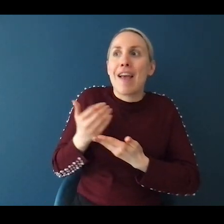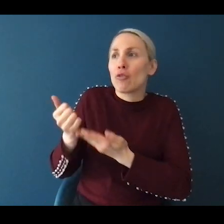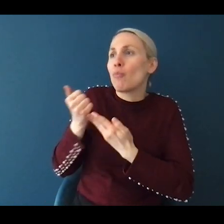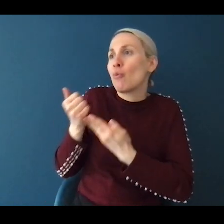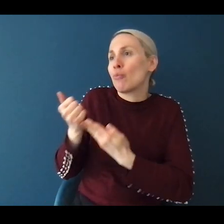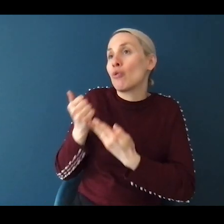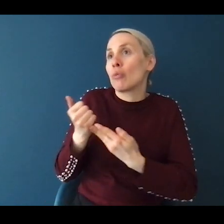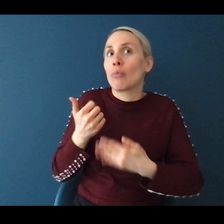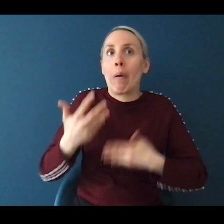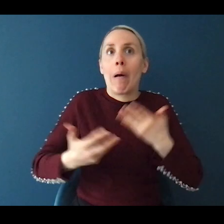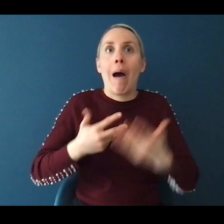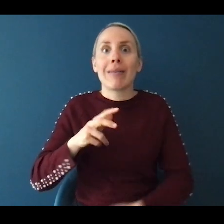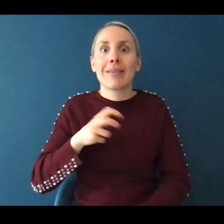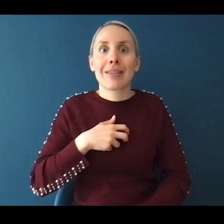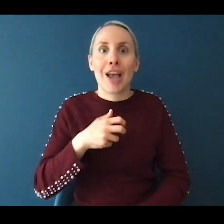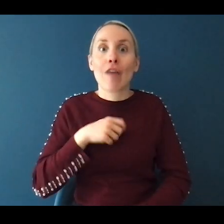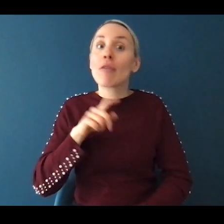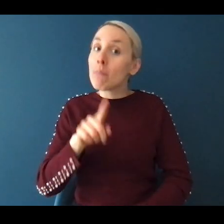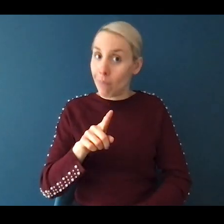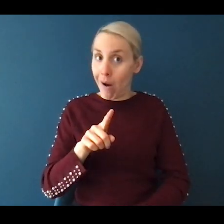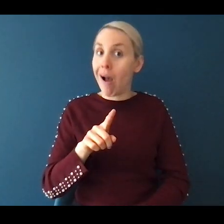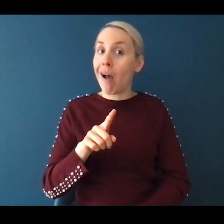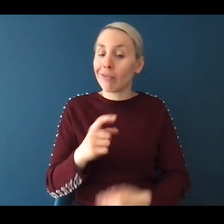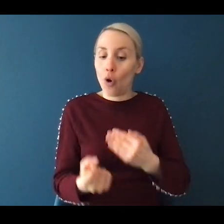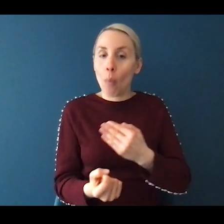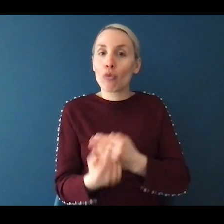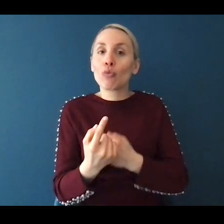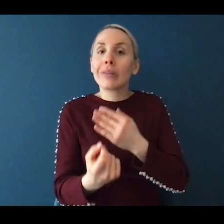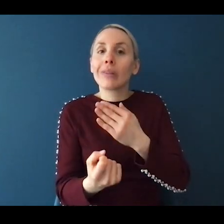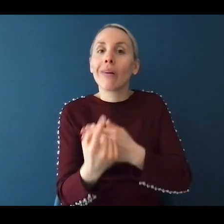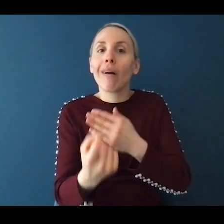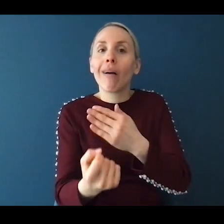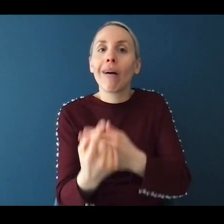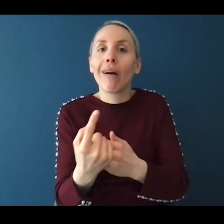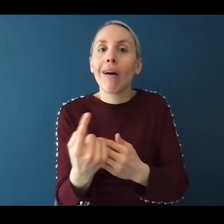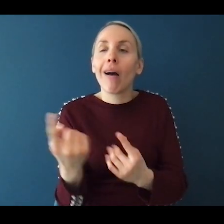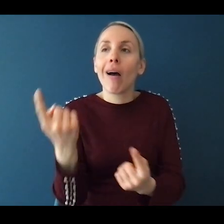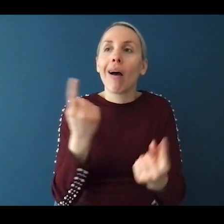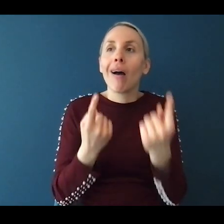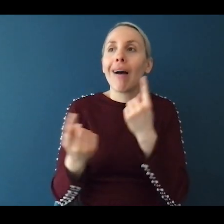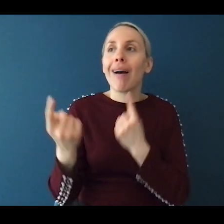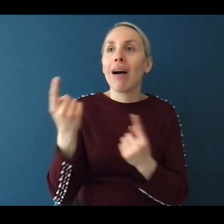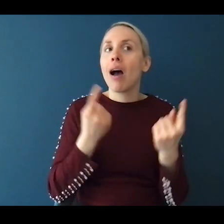terrifying now what but things kind of like start coming along and um you start seeing